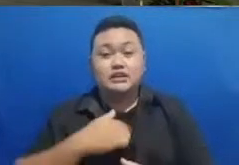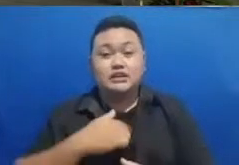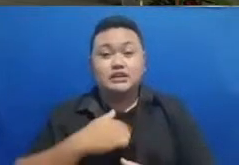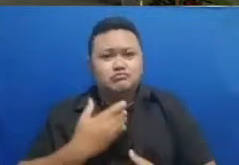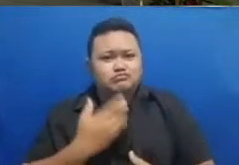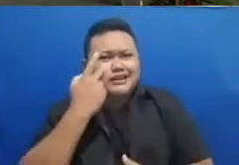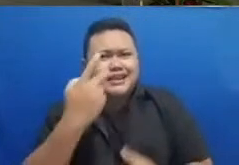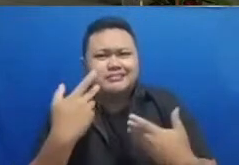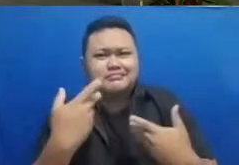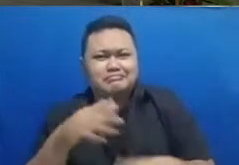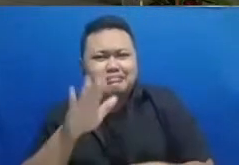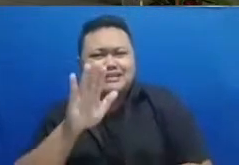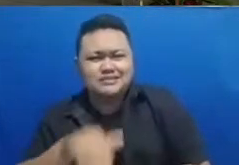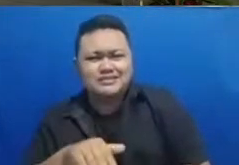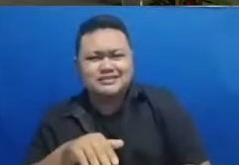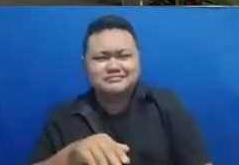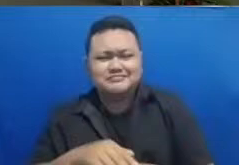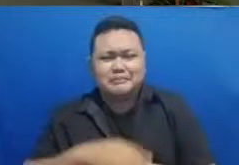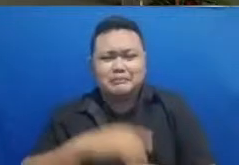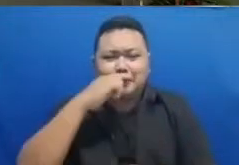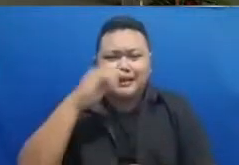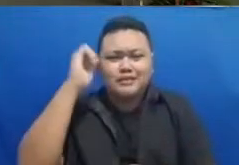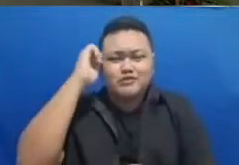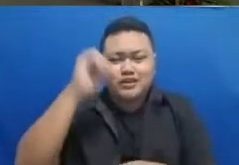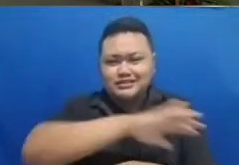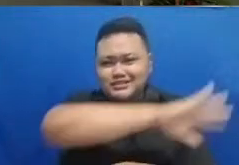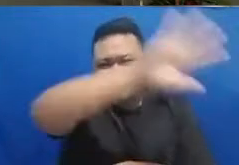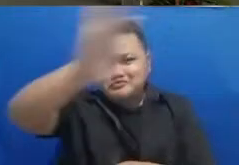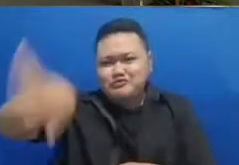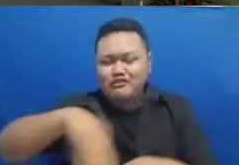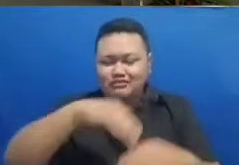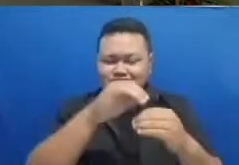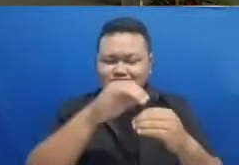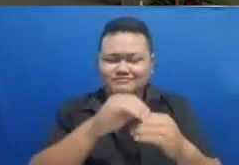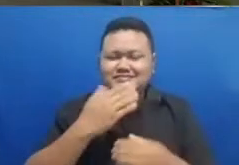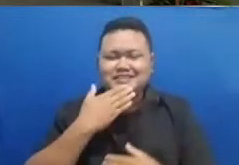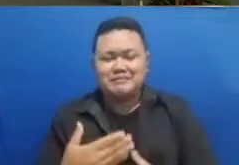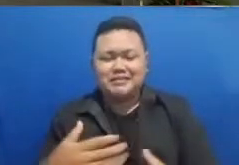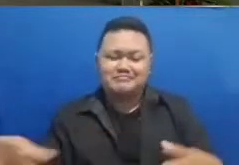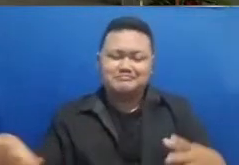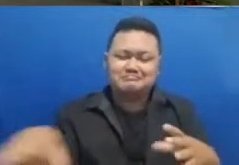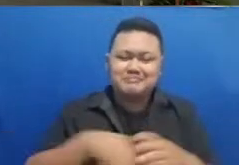from all over the archipelago Welcome to join, very happy that we can be here, ladies and gentlemen,